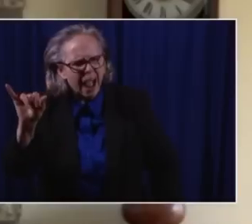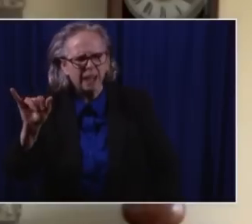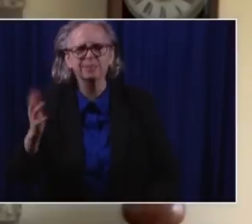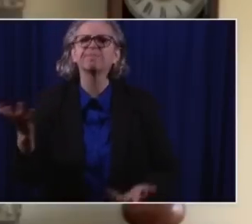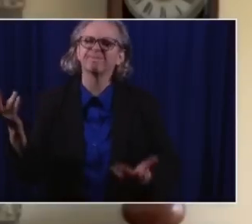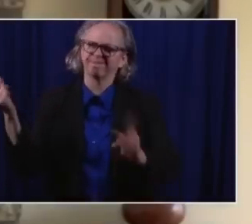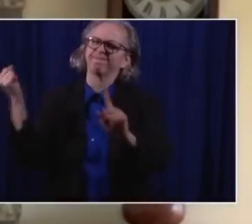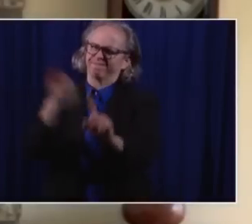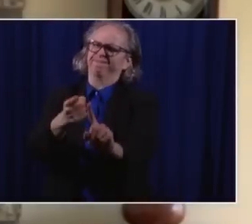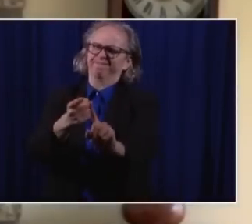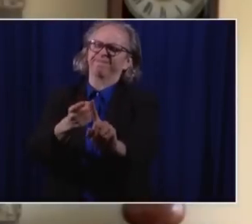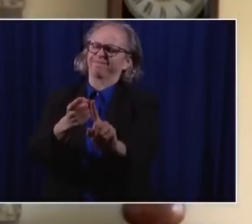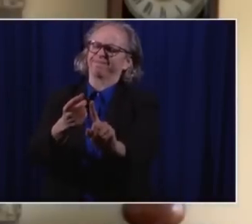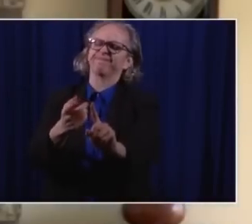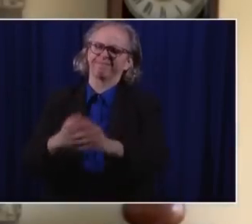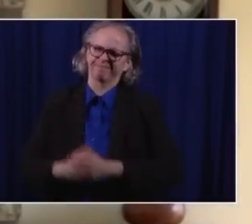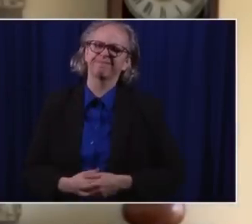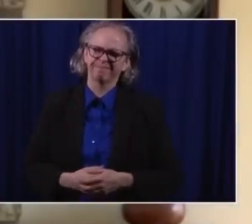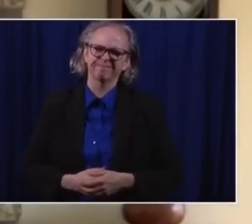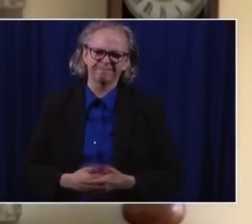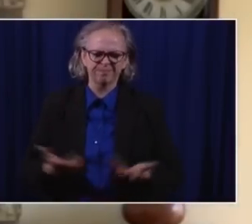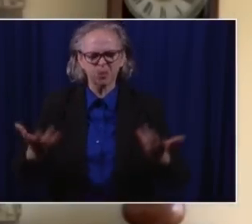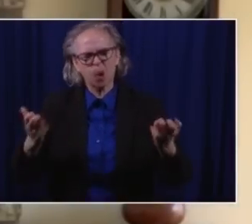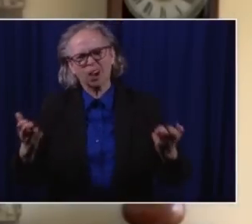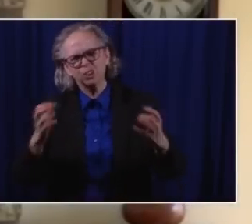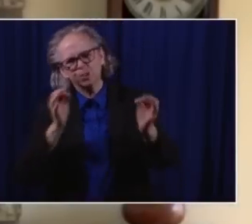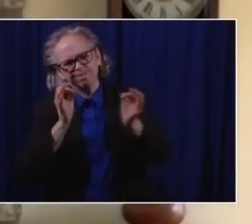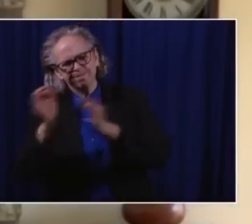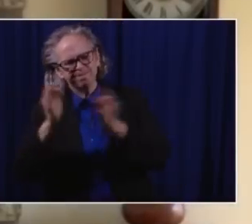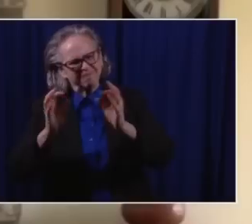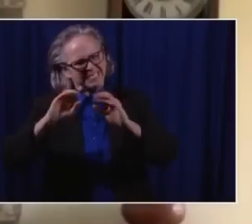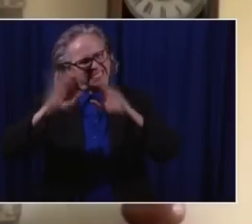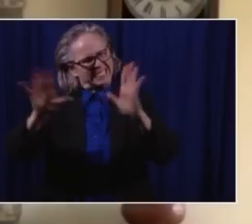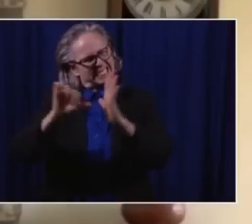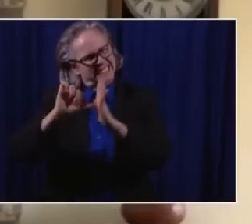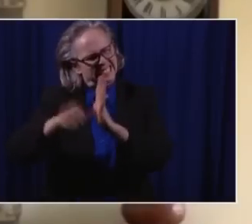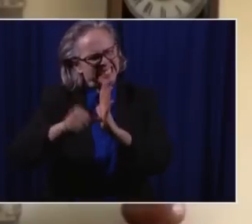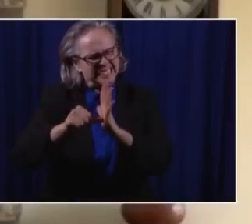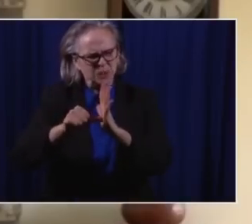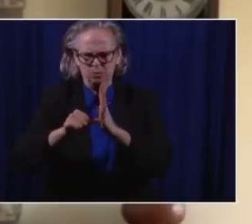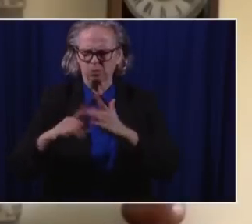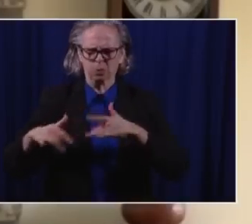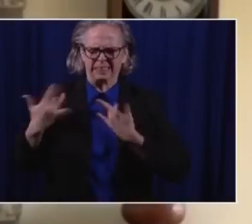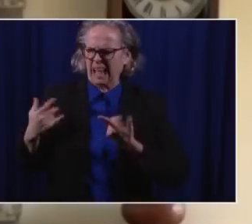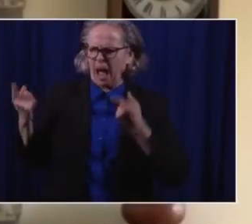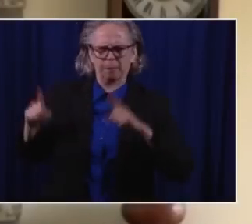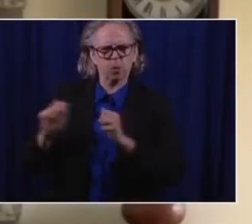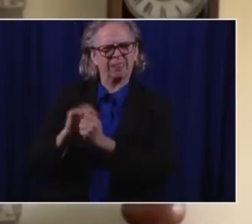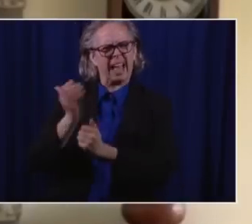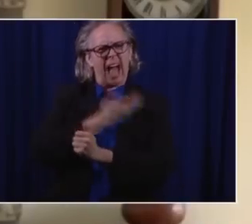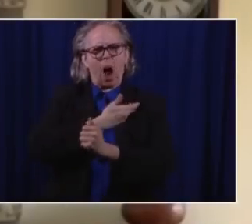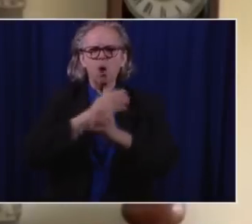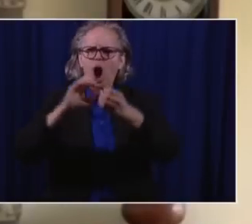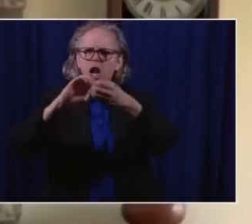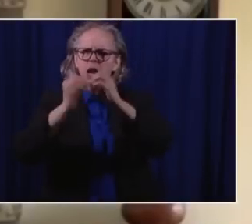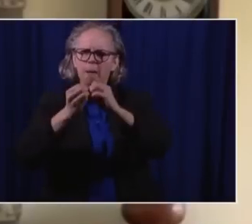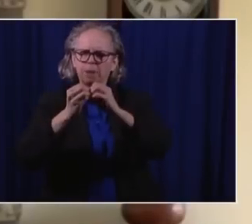were right there. Thanks a lot Mike. Today we this is a press conference in main purpose